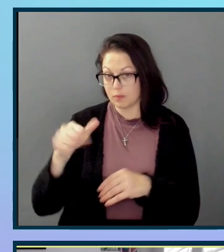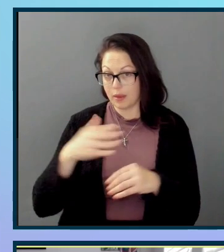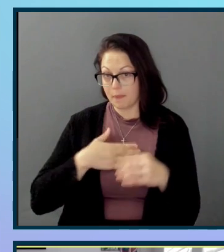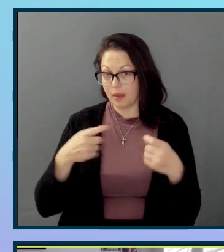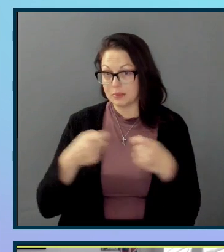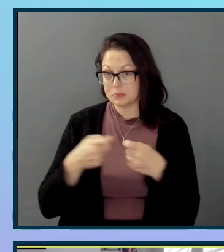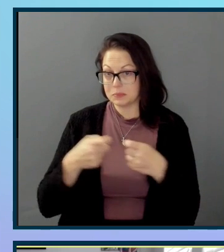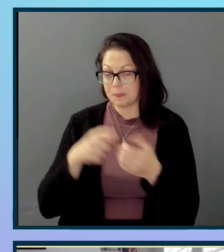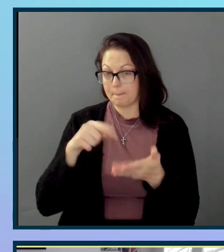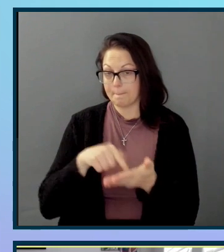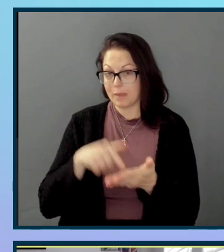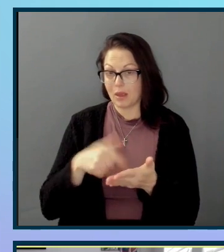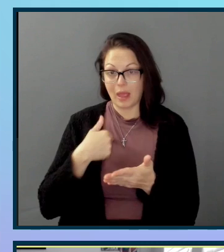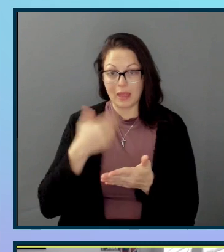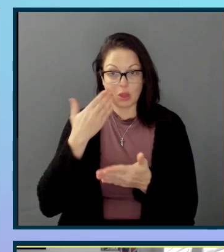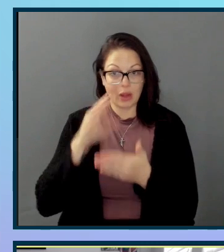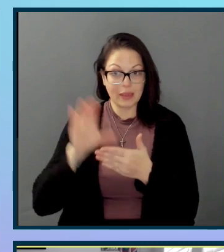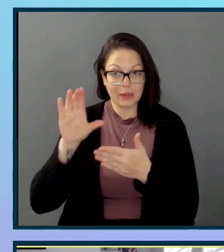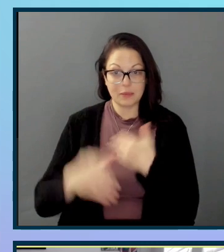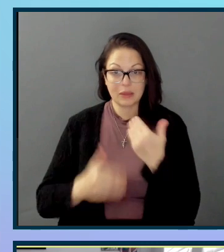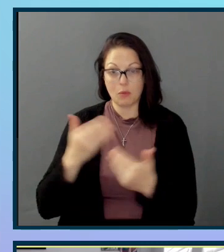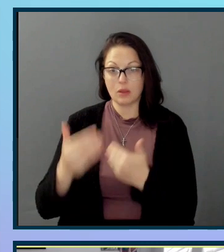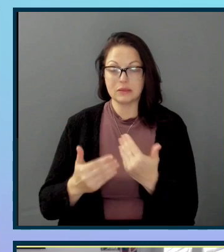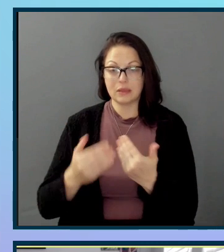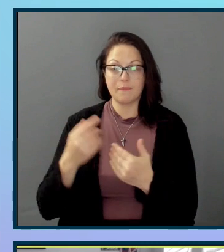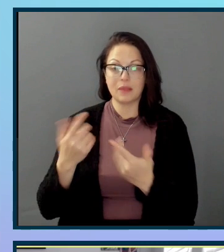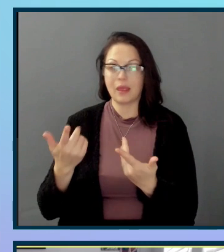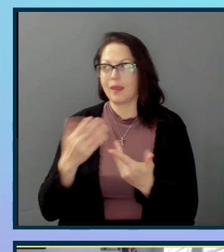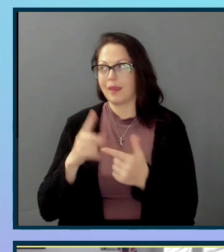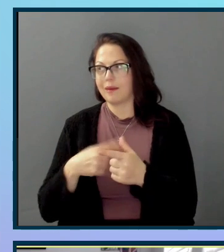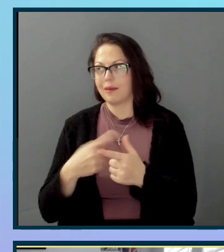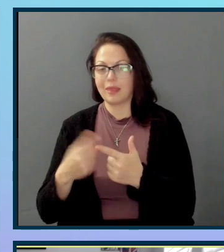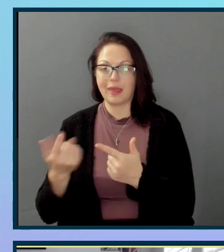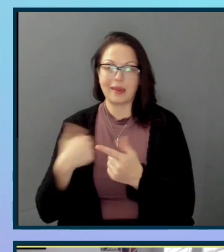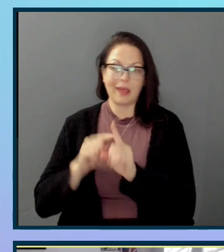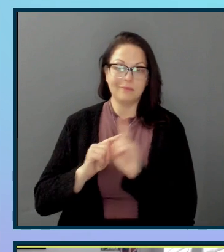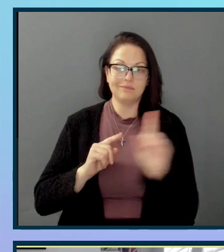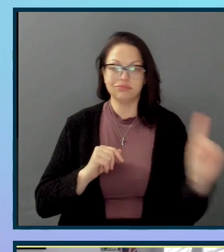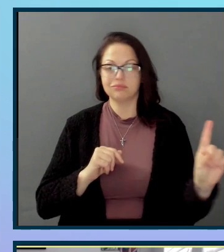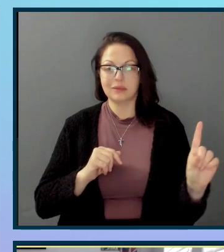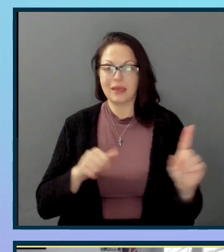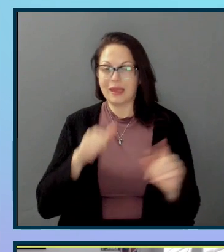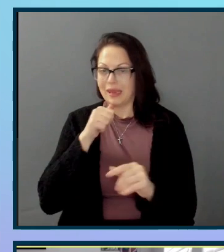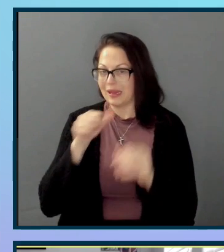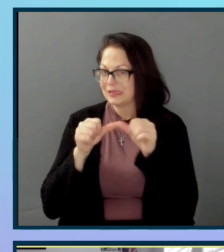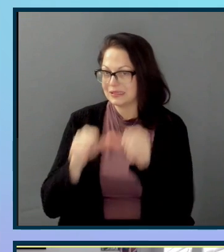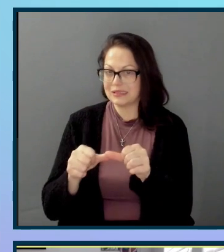I thought I was, I had completed the process, and then something called me away, and I didn't actually submit the payment.